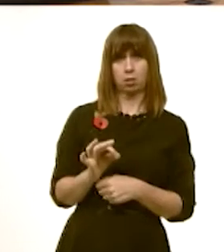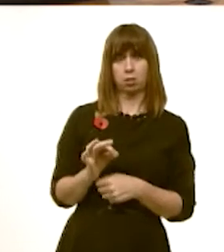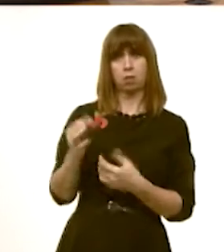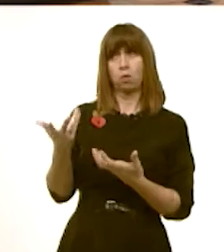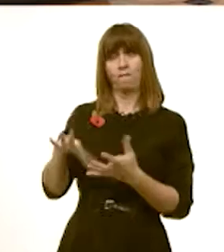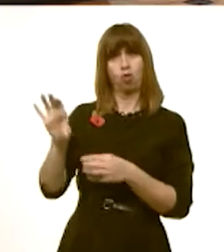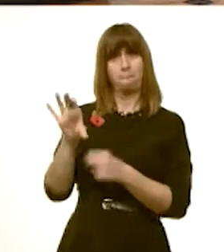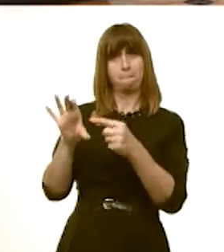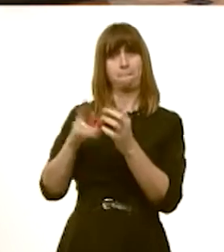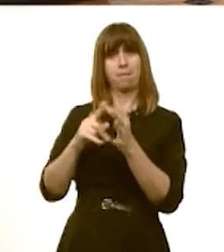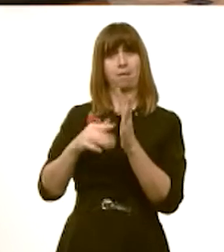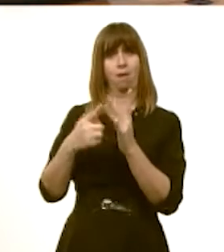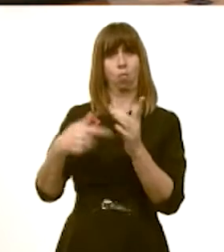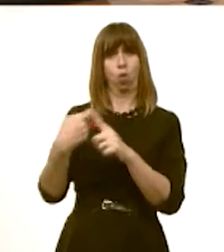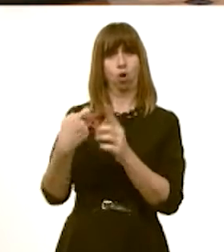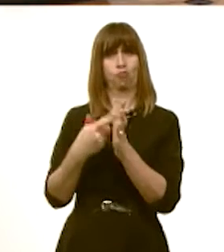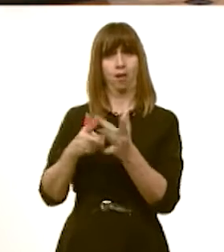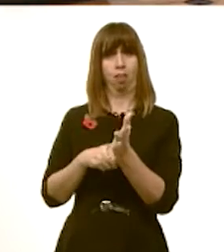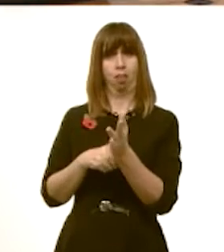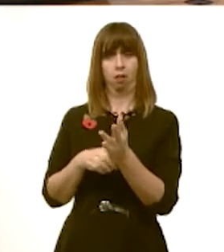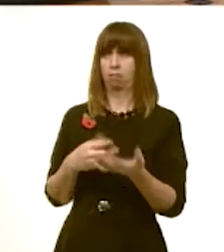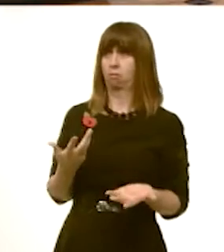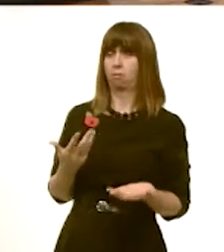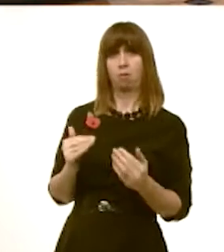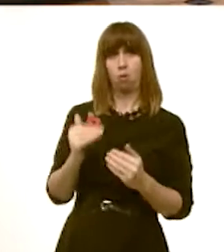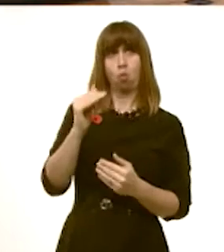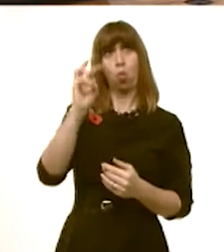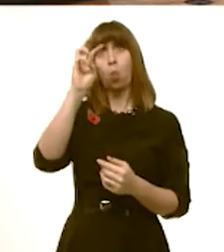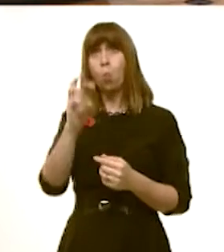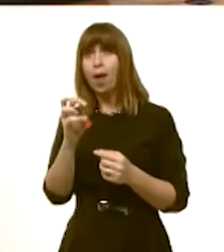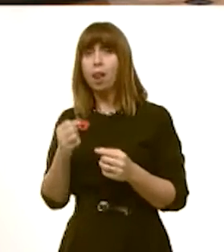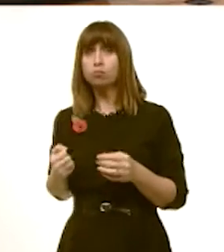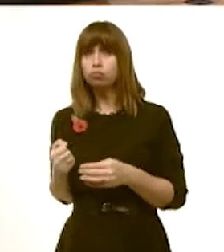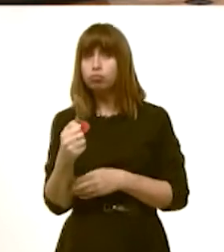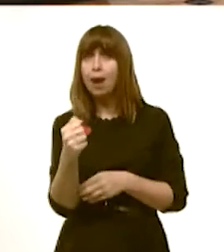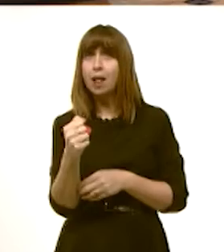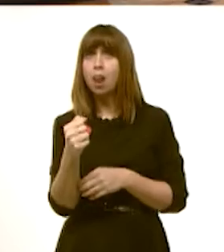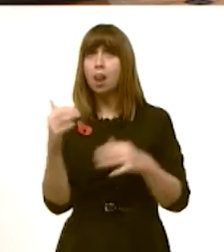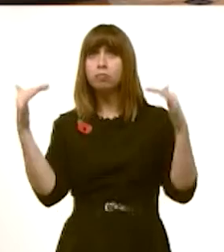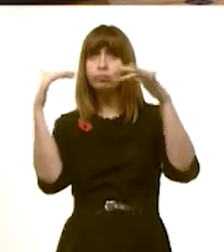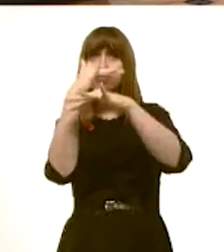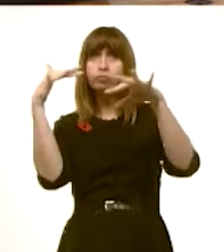There hasnít been any improvement as regards the north Wales rail linesónot just the main